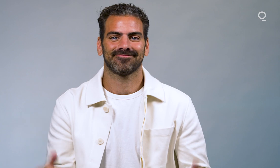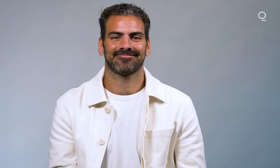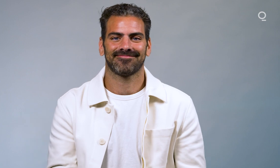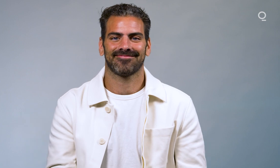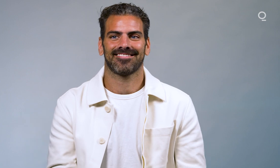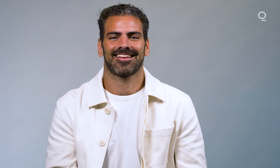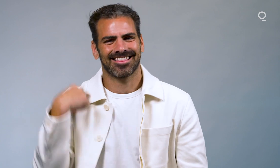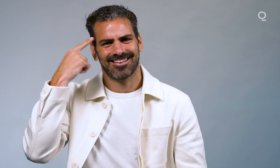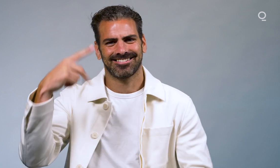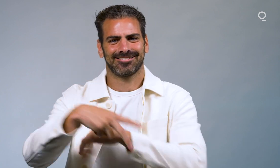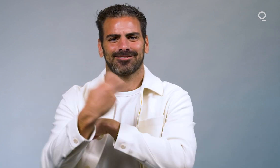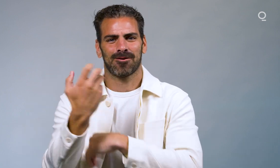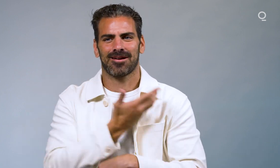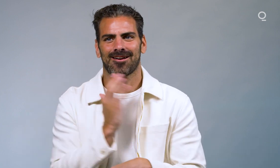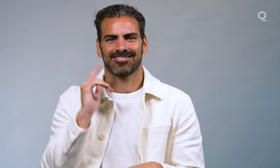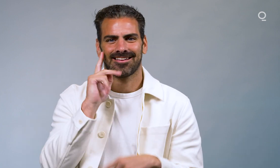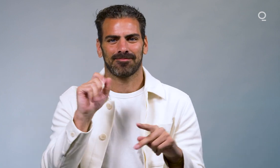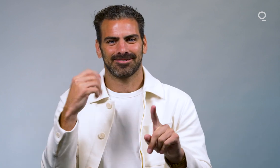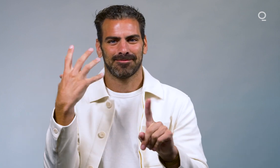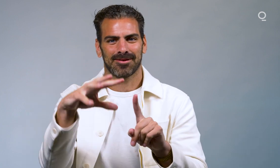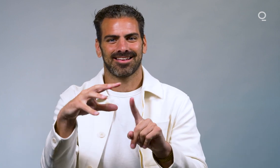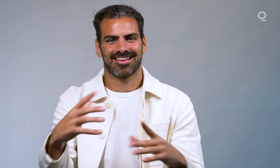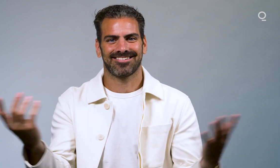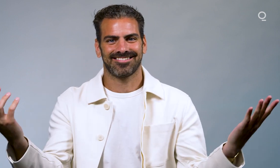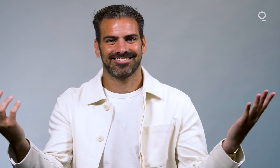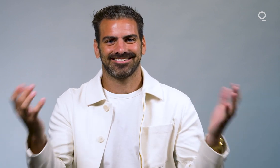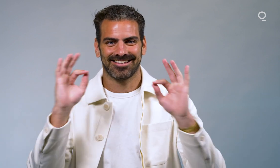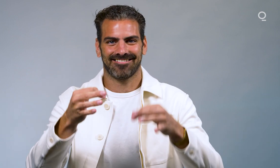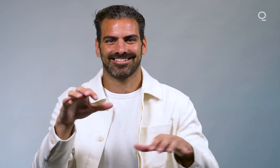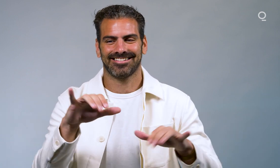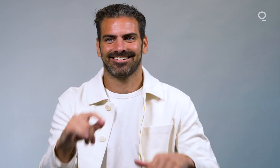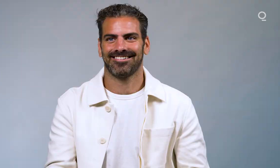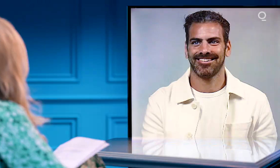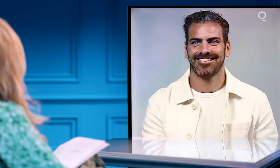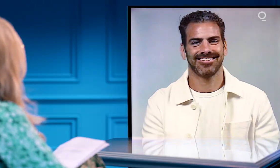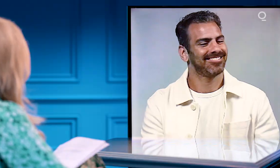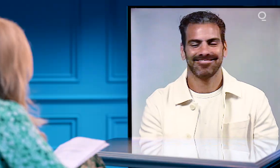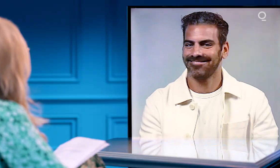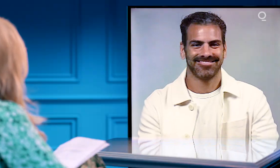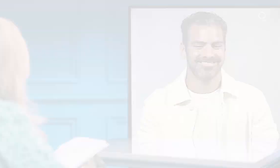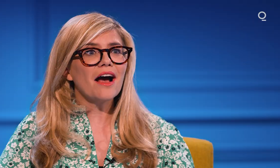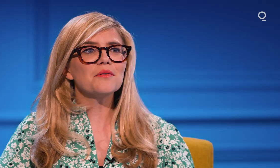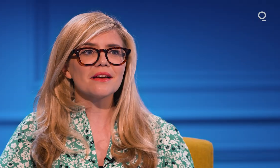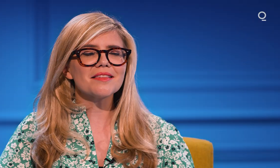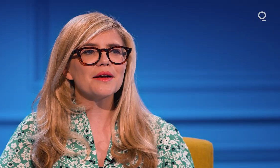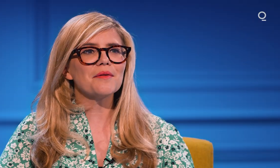my interpreter let me know and everybody went quiet and I thought, "What are you doing stealing our spotlight? Come on Will." Yeah, I was gonna say.